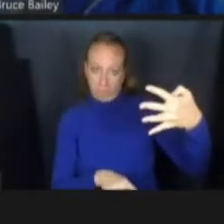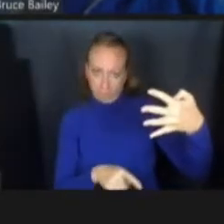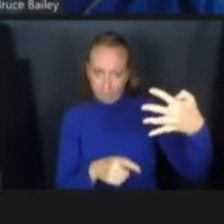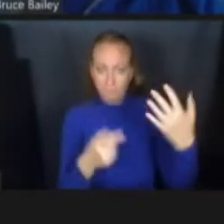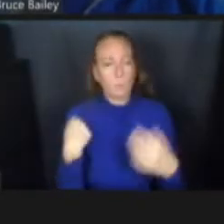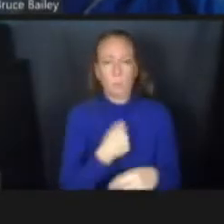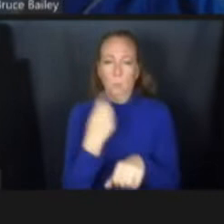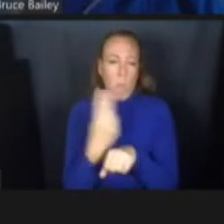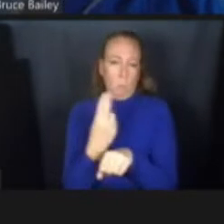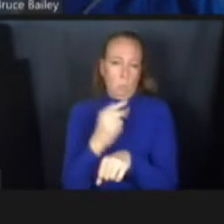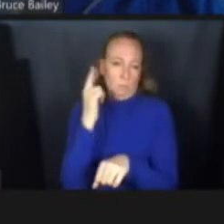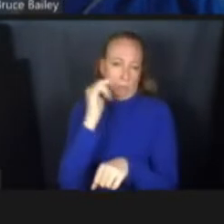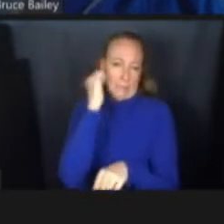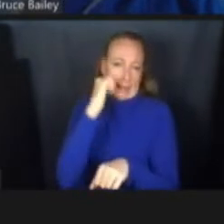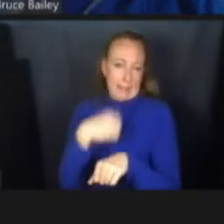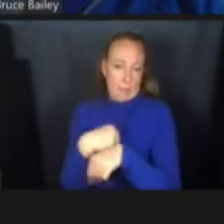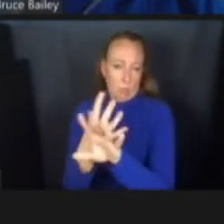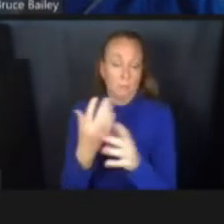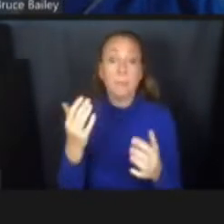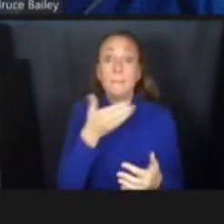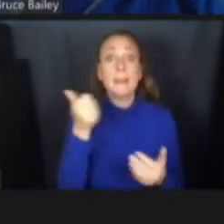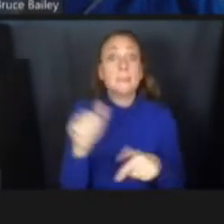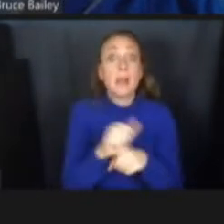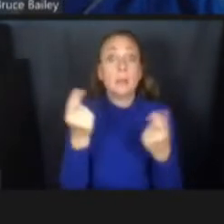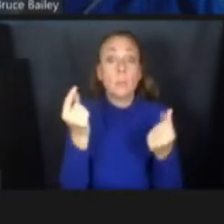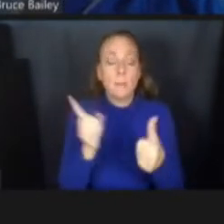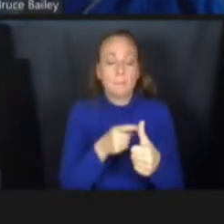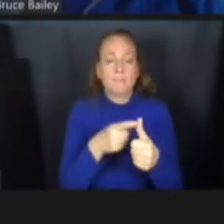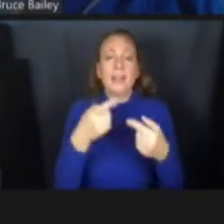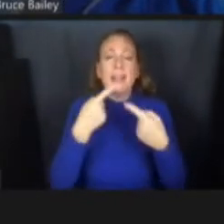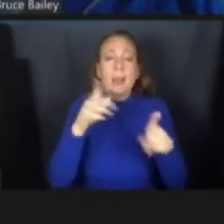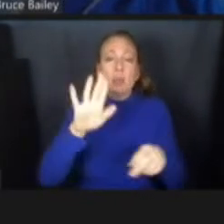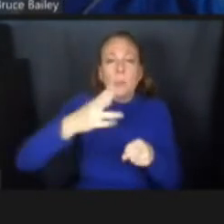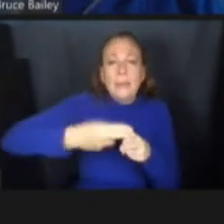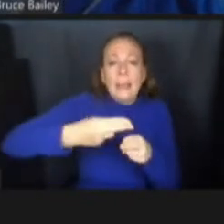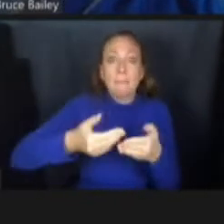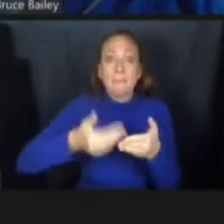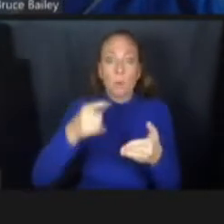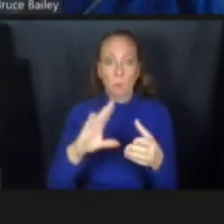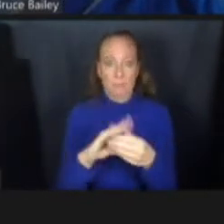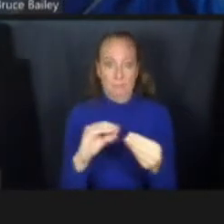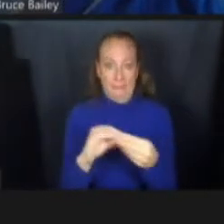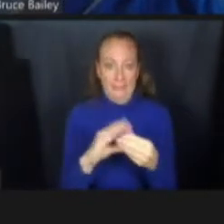Announce your name before speaking. Especially when screen-share takes up most of the screen,